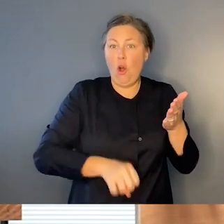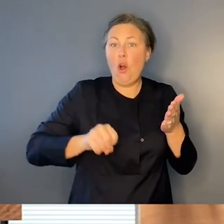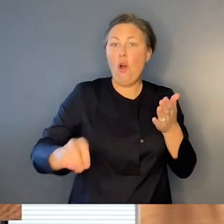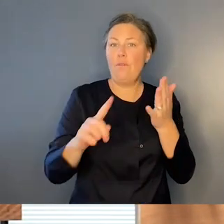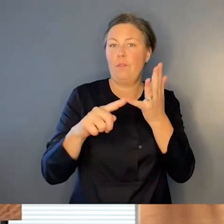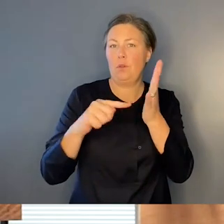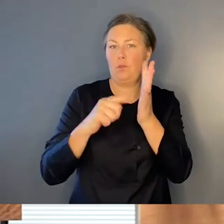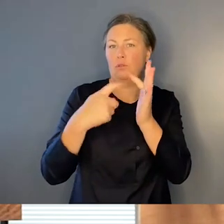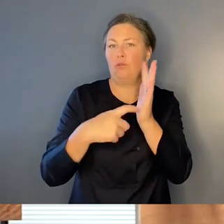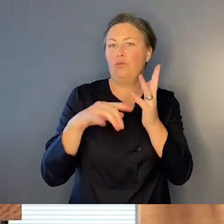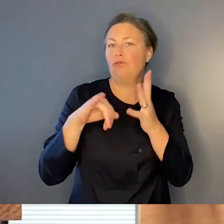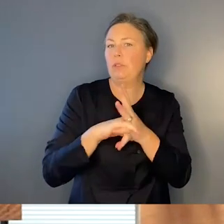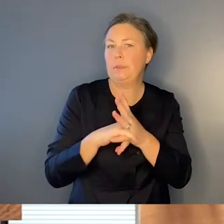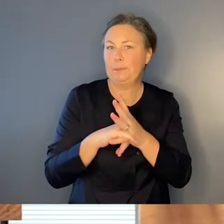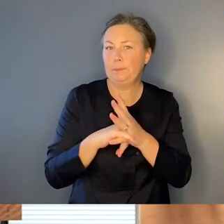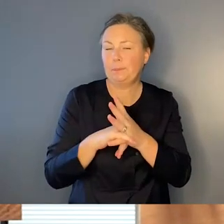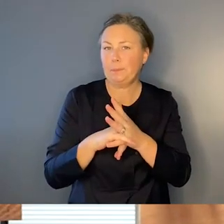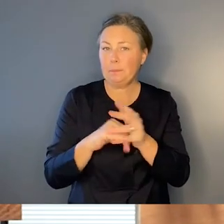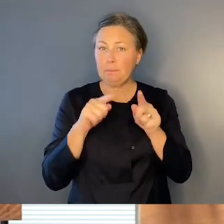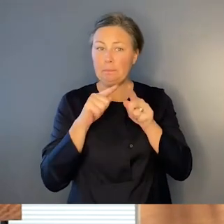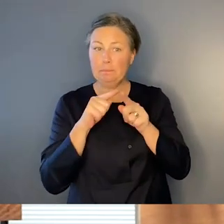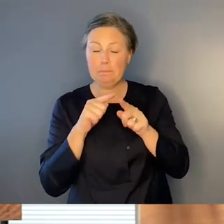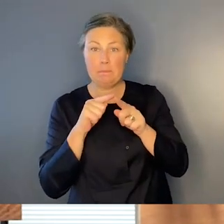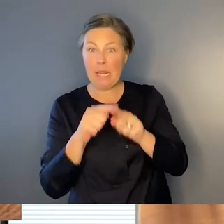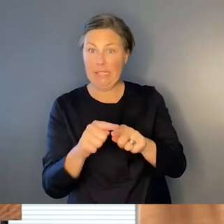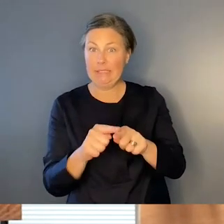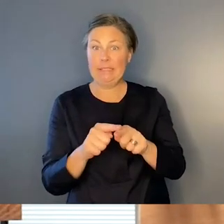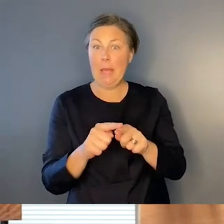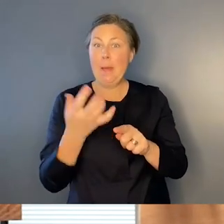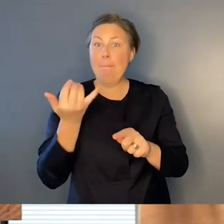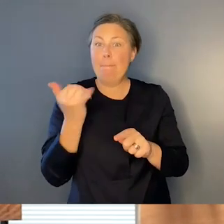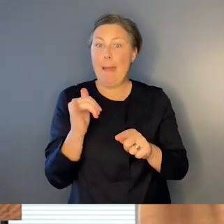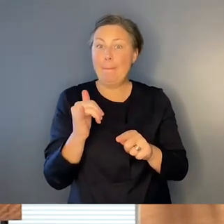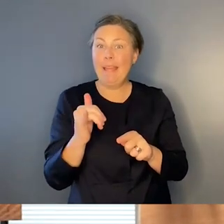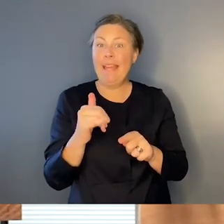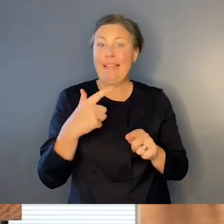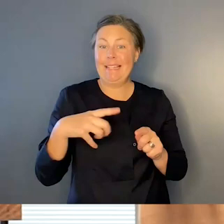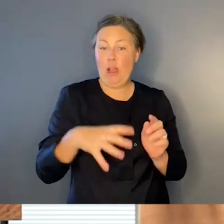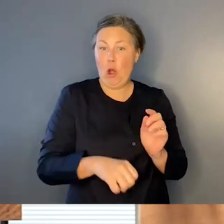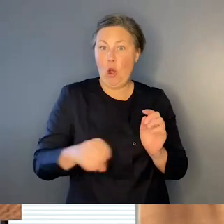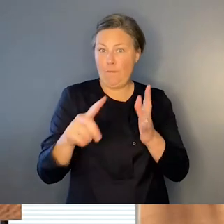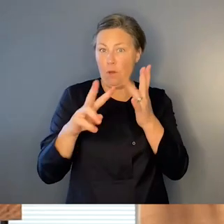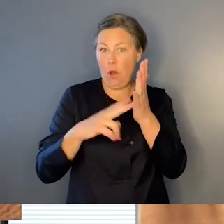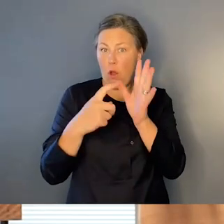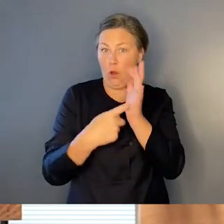Depending on the reason for that hysterectomy, it may be necessary for the surgeon to also remove the ovaries.